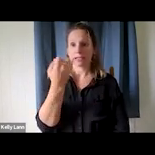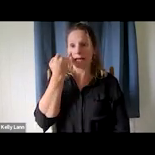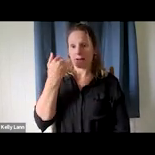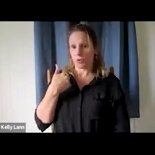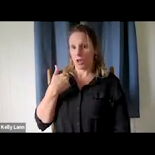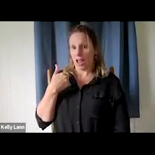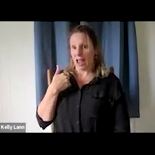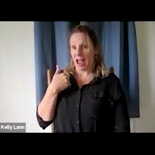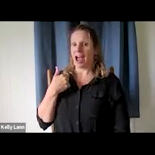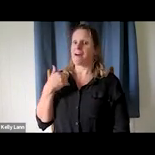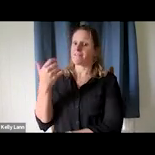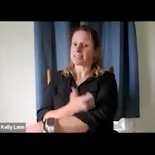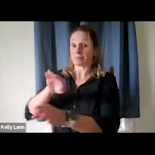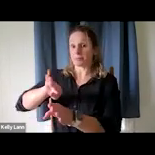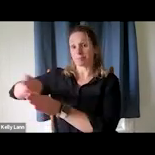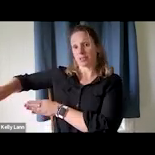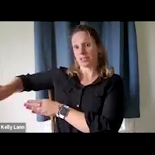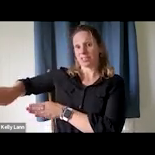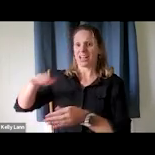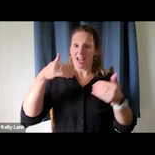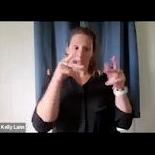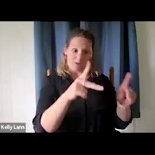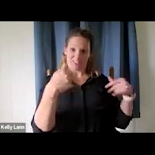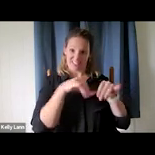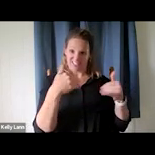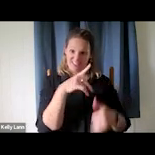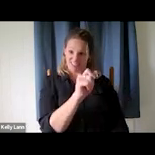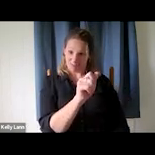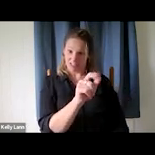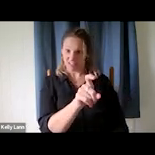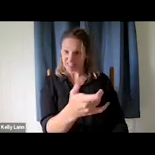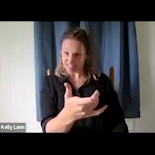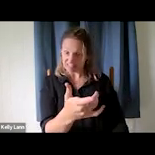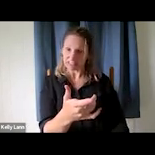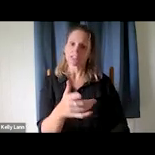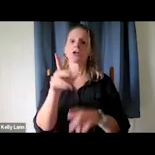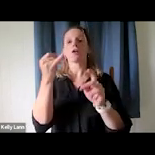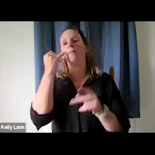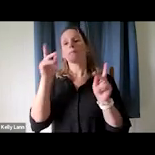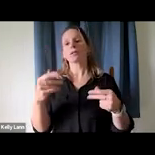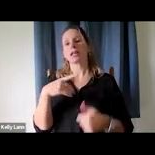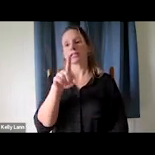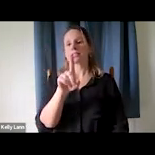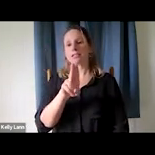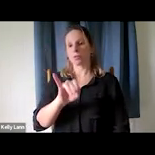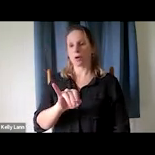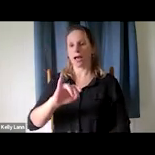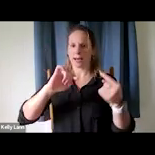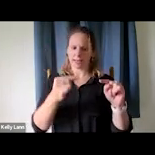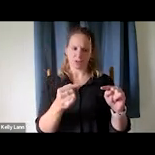does the disability remain? So I think I read things in the chat like if someone gets a DUI and gets hurt, would they be denied?